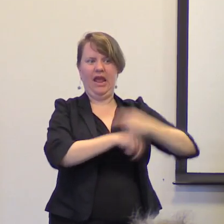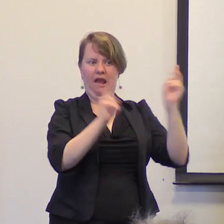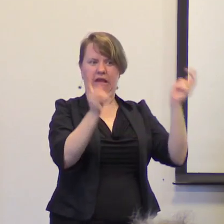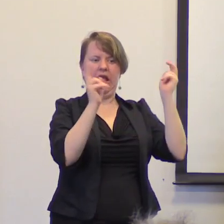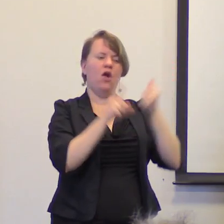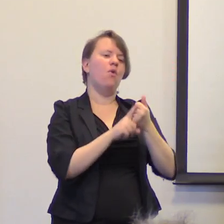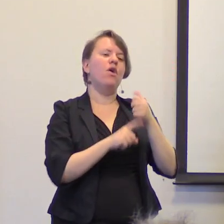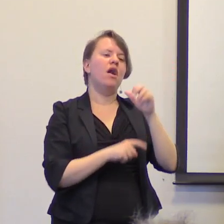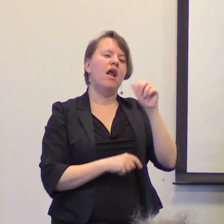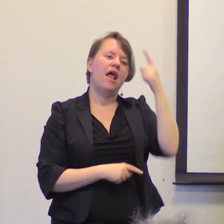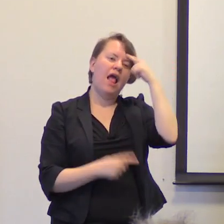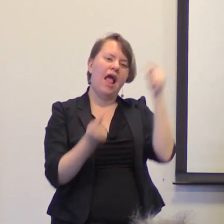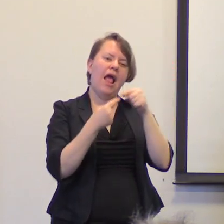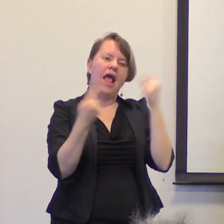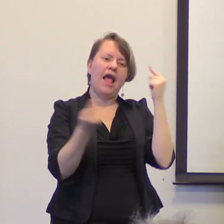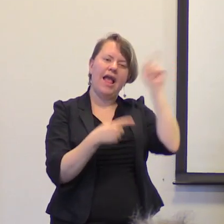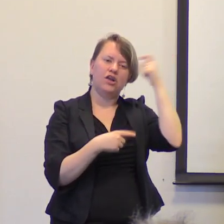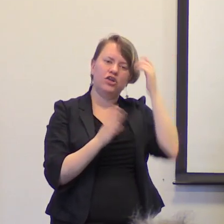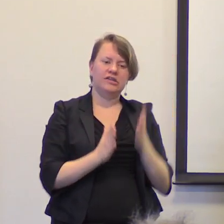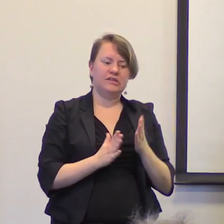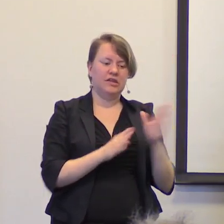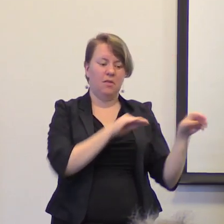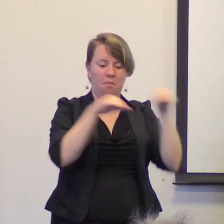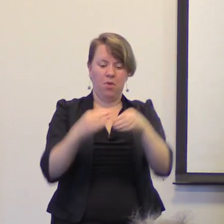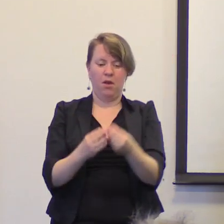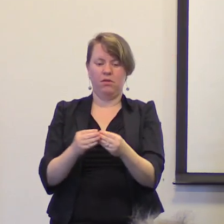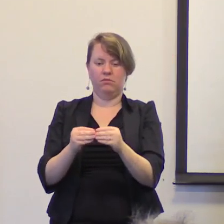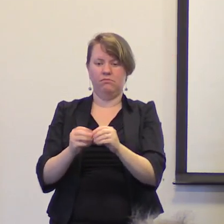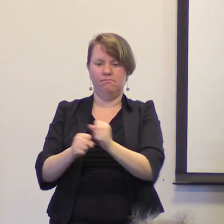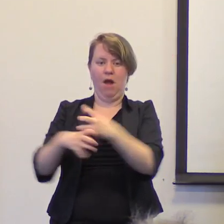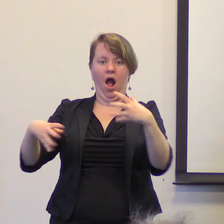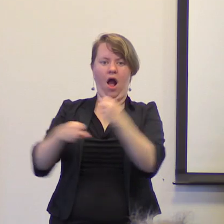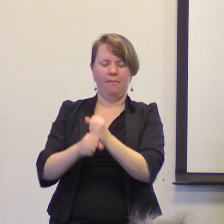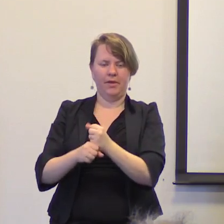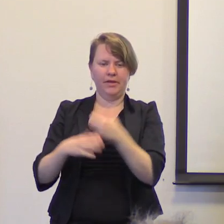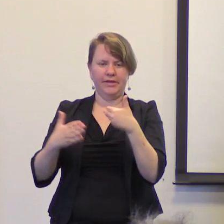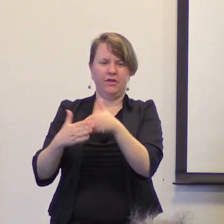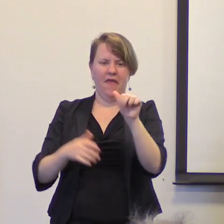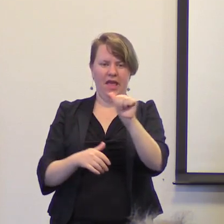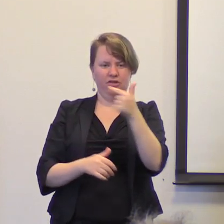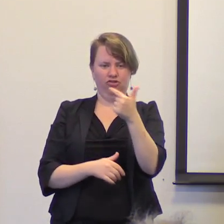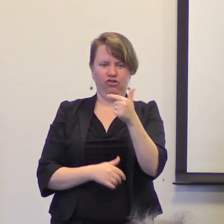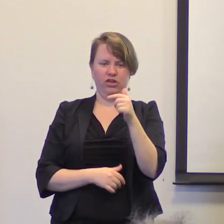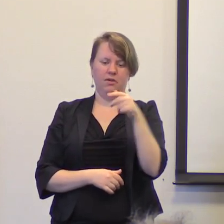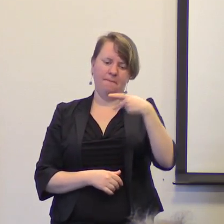some anarchists had planted a bomb near the home of attorney general Mitchell Palmer. And he didn't like that, not surprisingly.